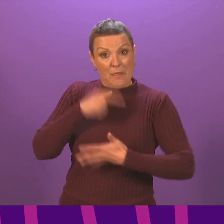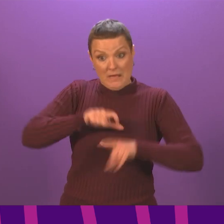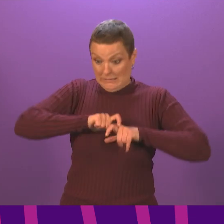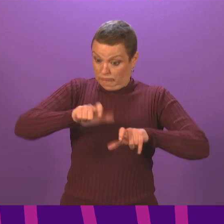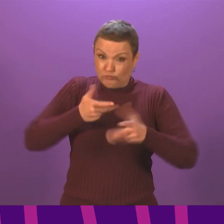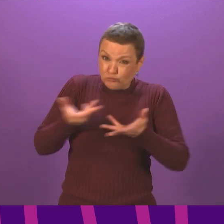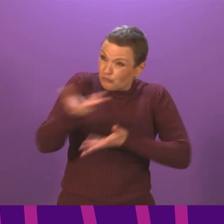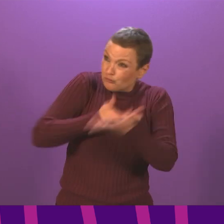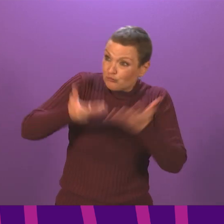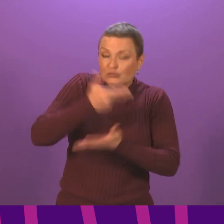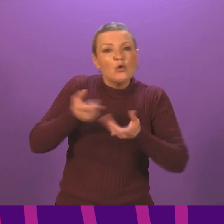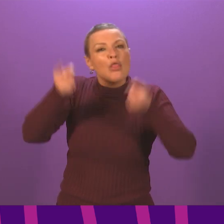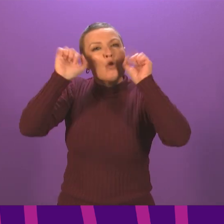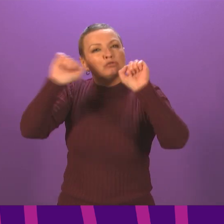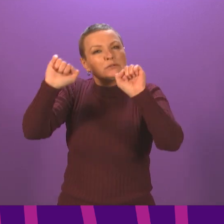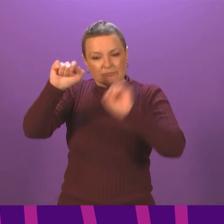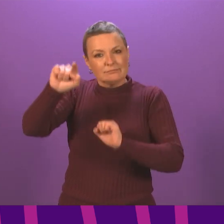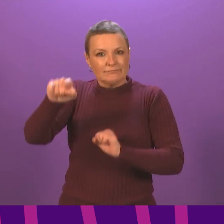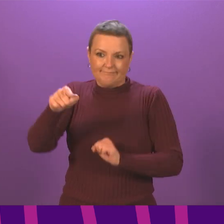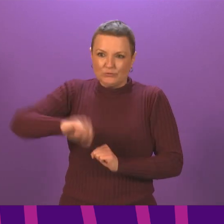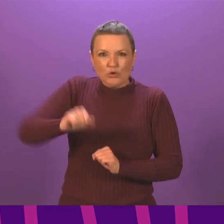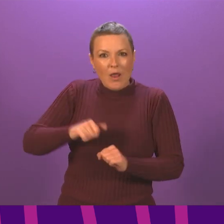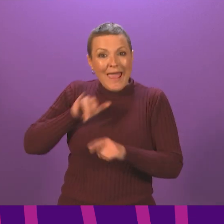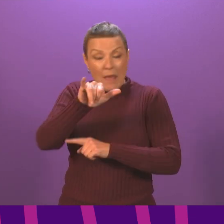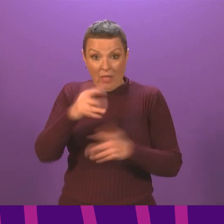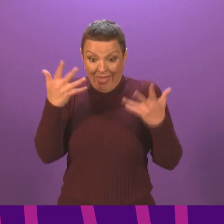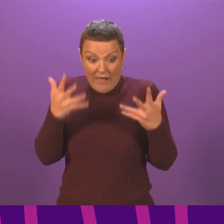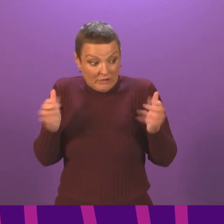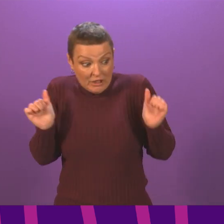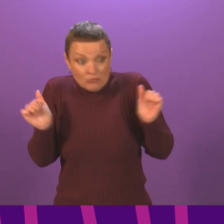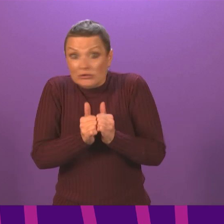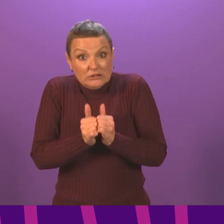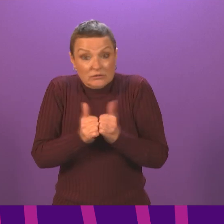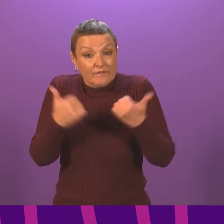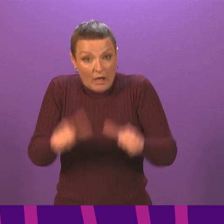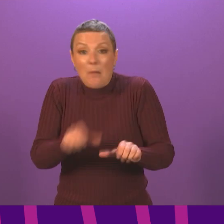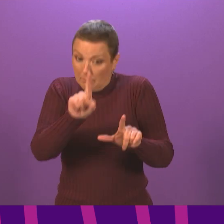the airport authorities in Scotland. They have not yet reached a final view or agreement